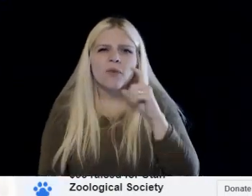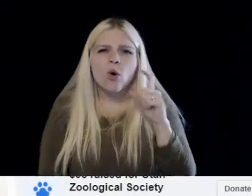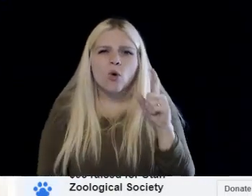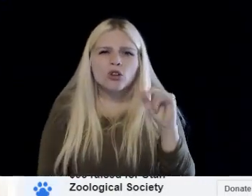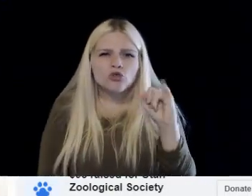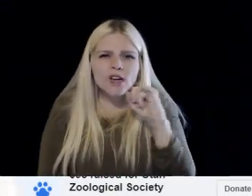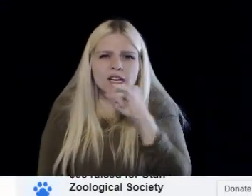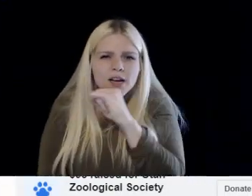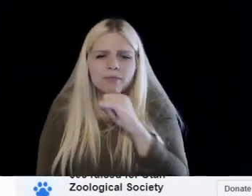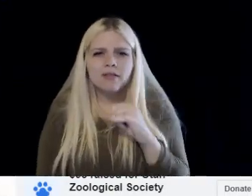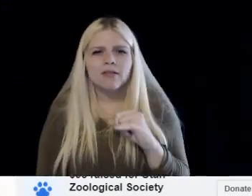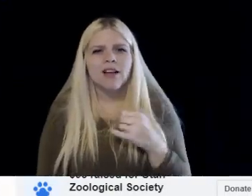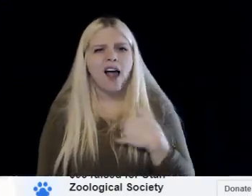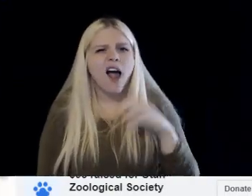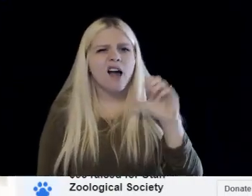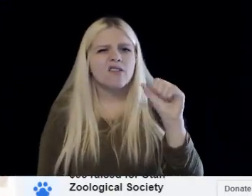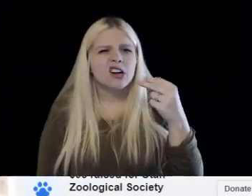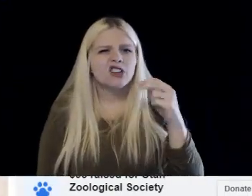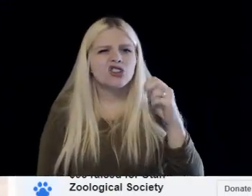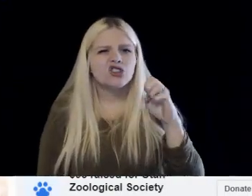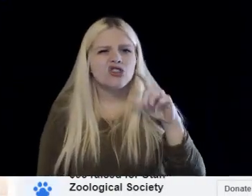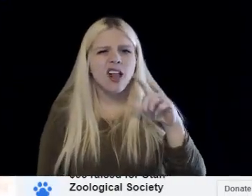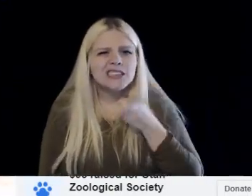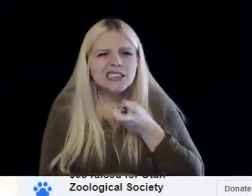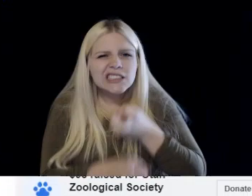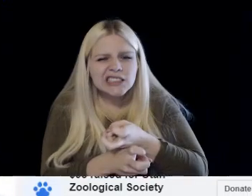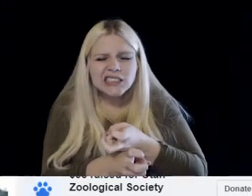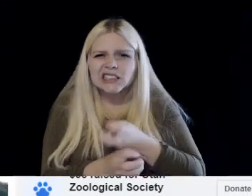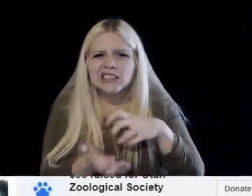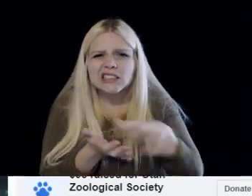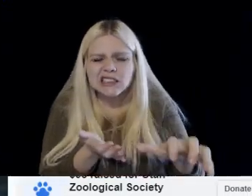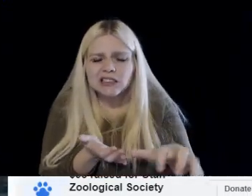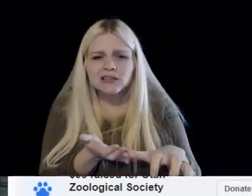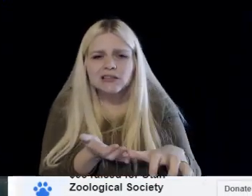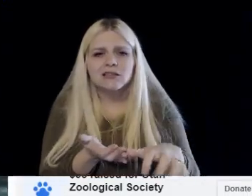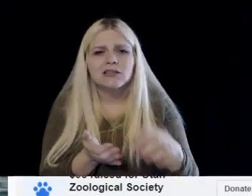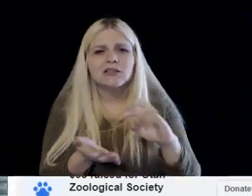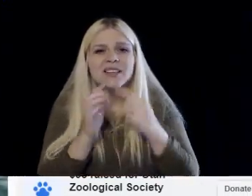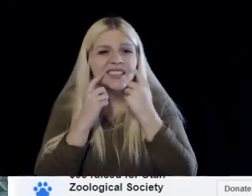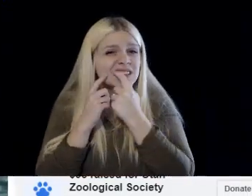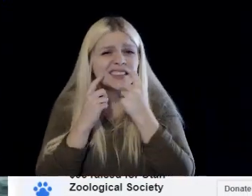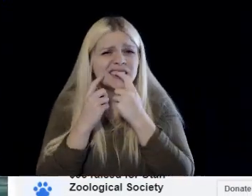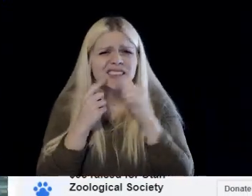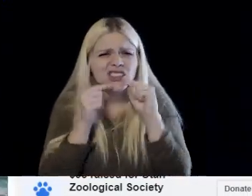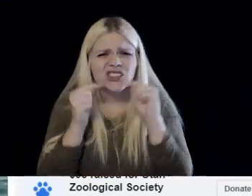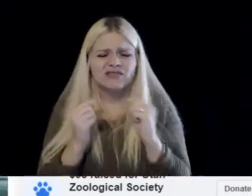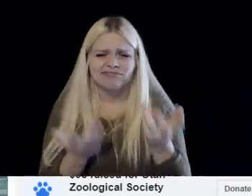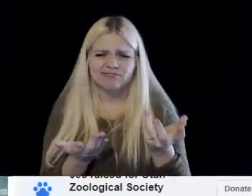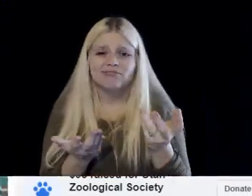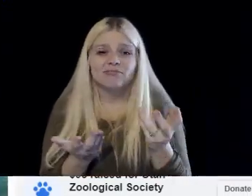It's very tough, so their their gums are gonna get really agitated. In zoos, we feed them